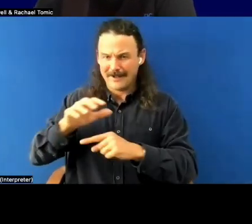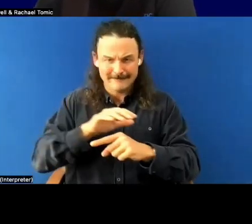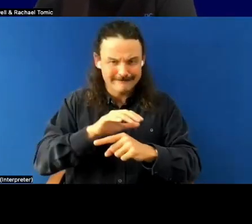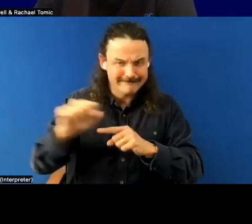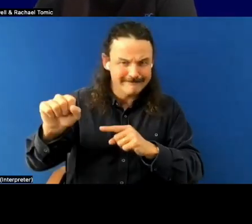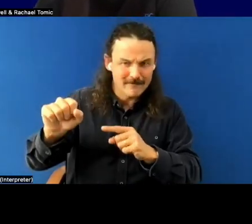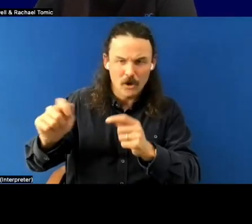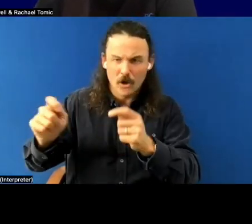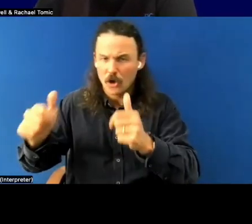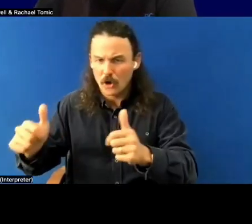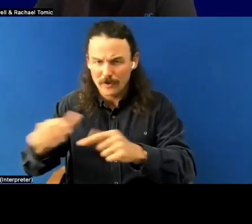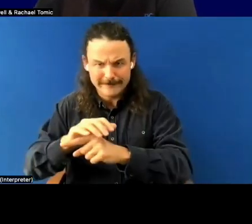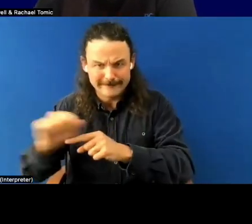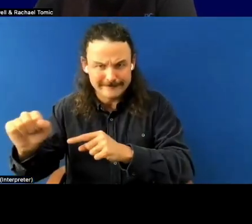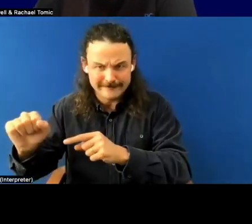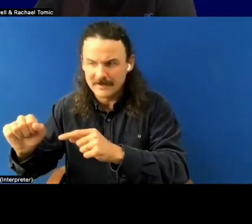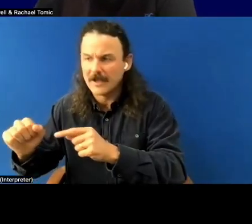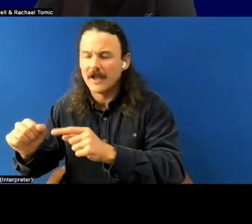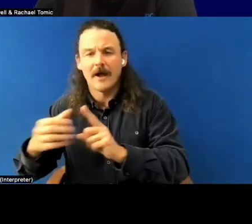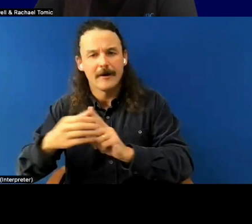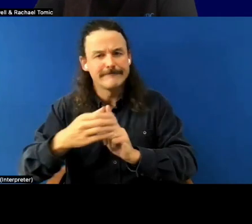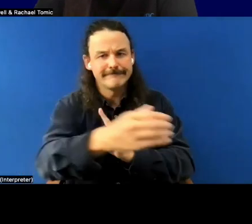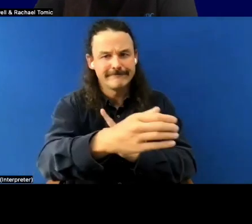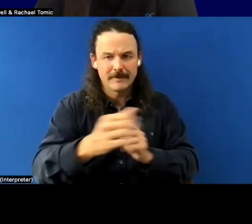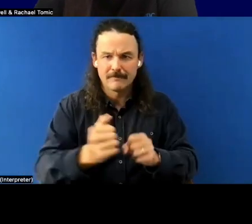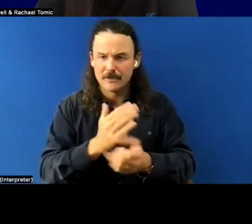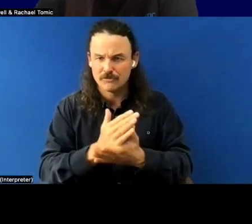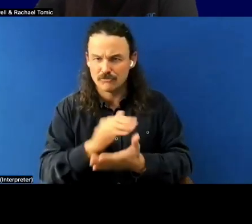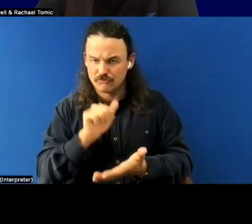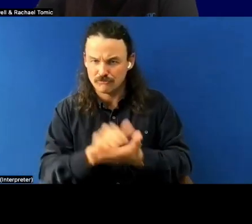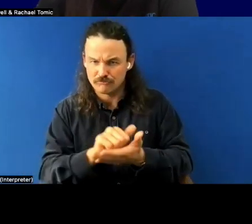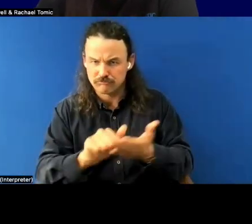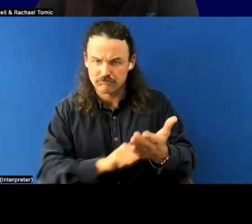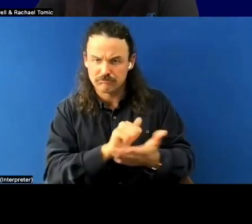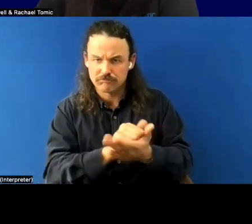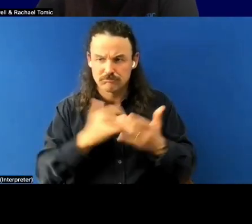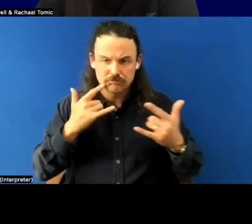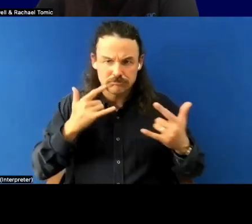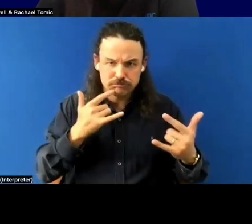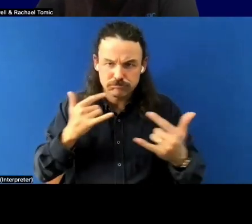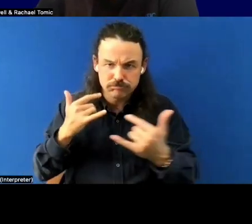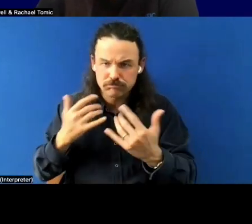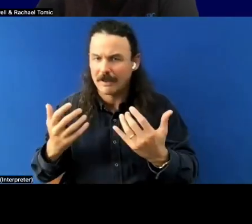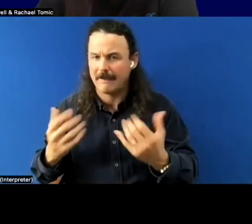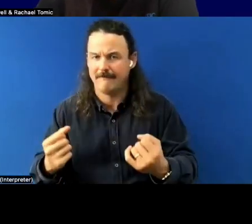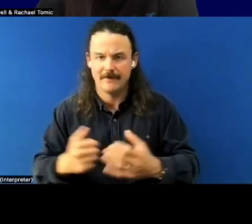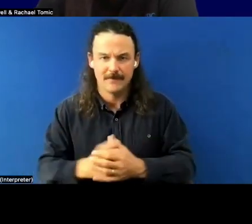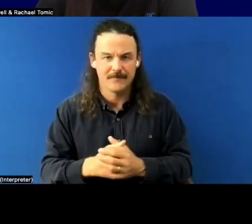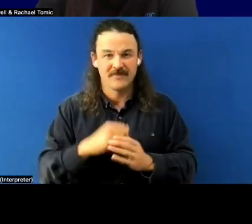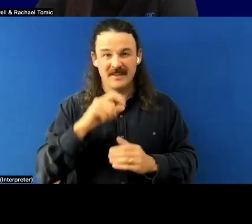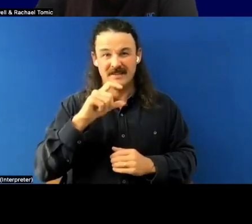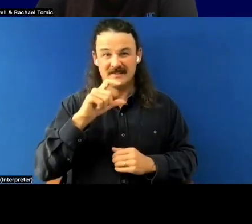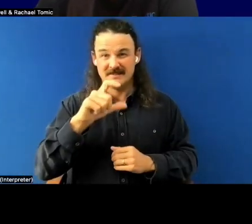appropriate testing. CVI is often not diagnosed in children younger than two. However, it's